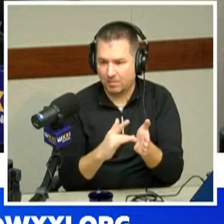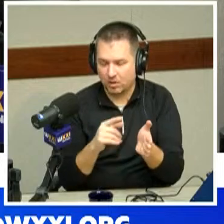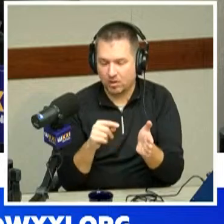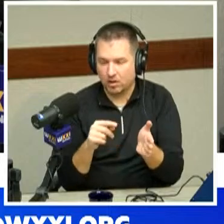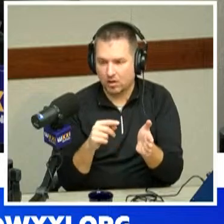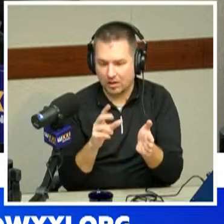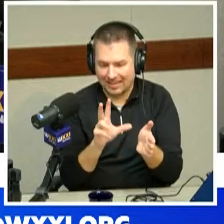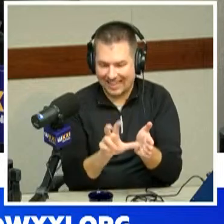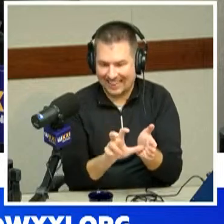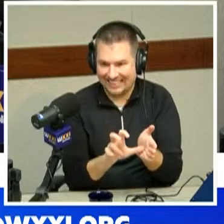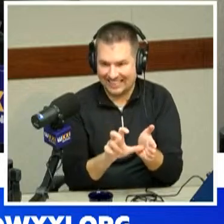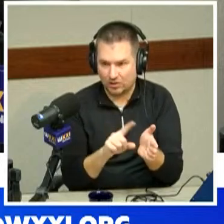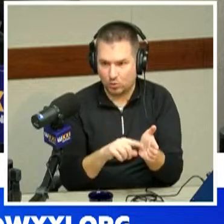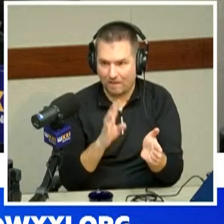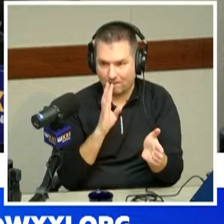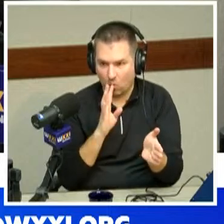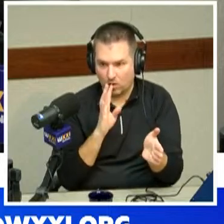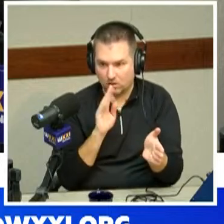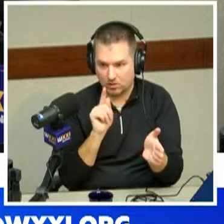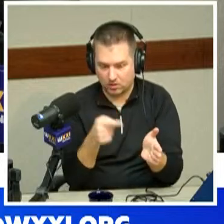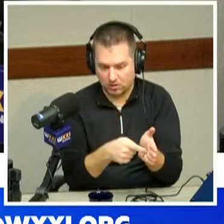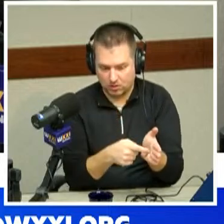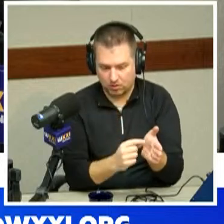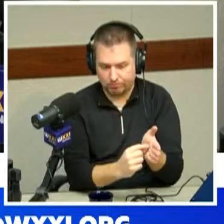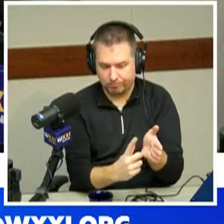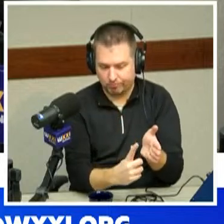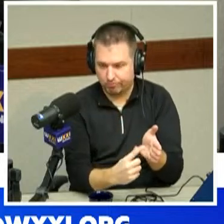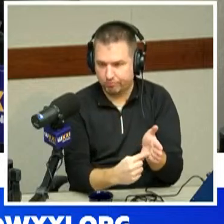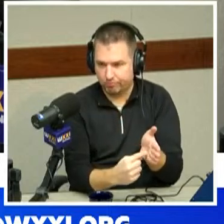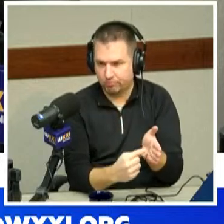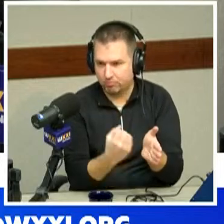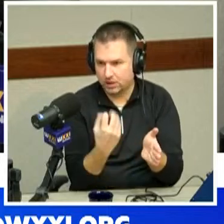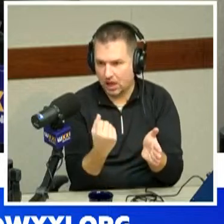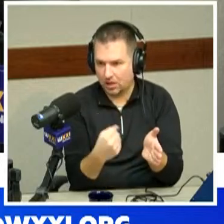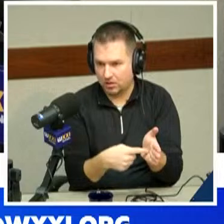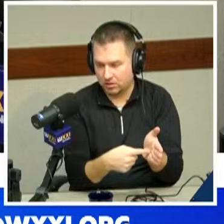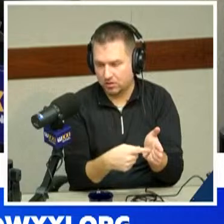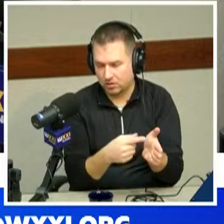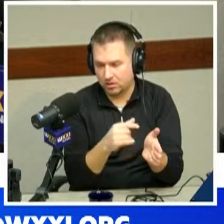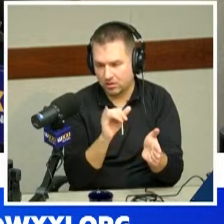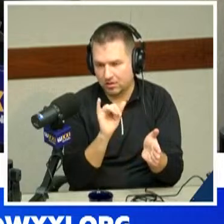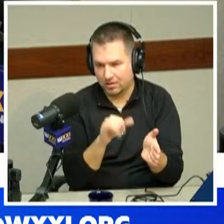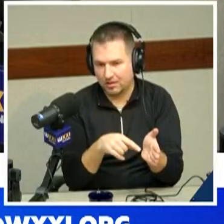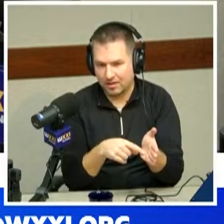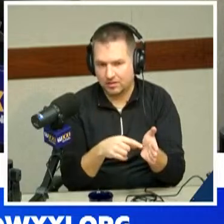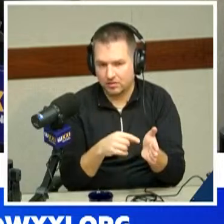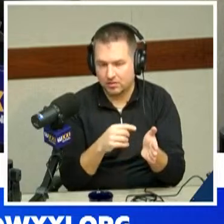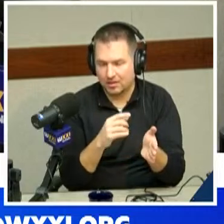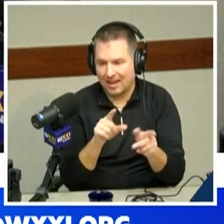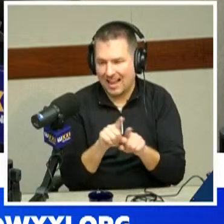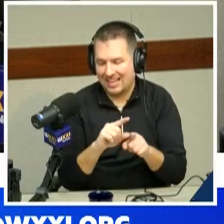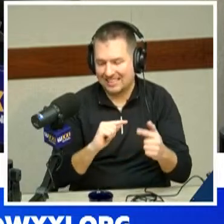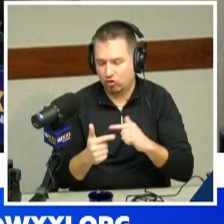voice uh input and to be able to print out this uh relevant Isel sign as the interaction goes